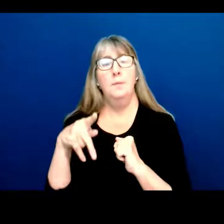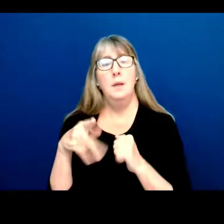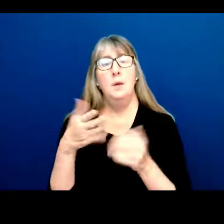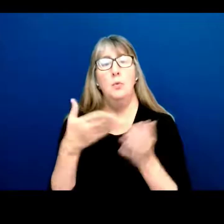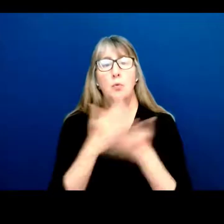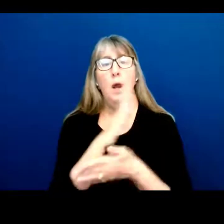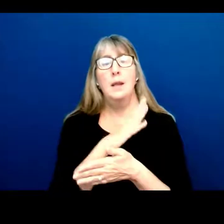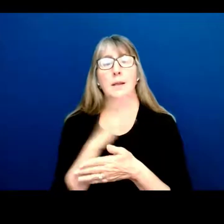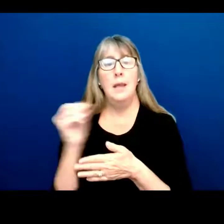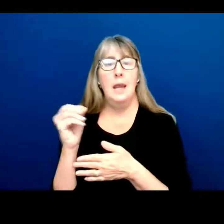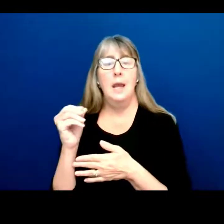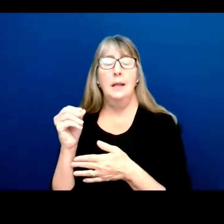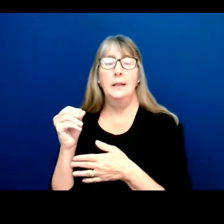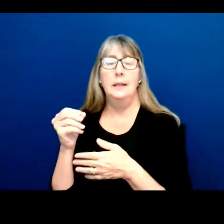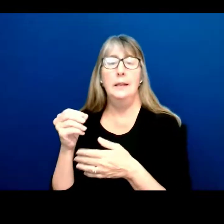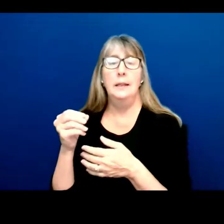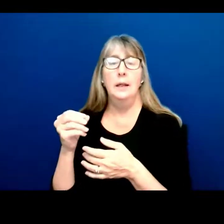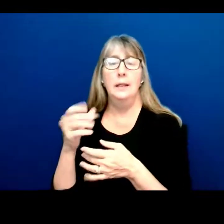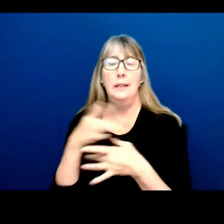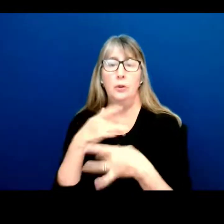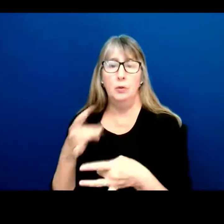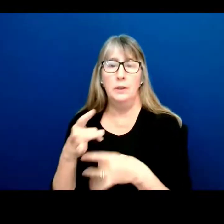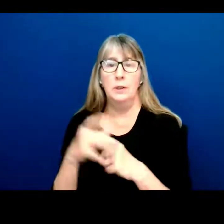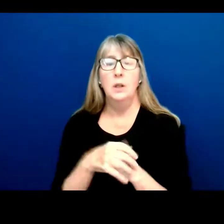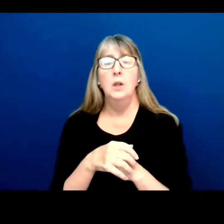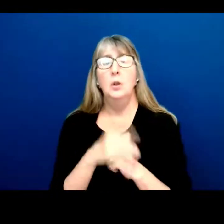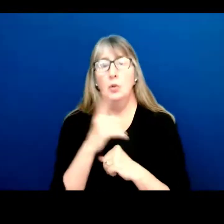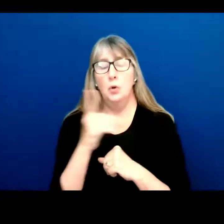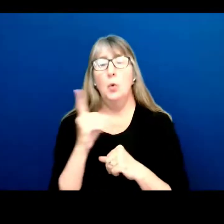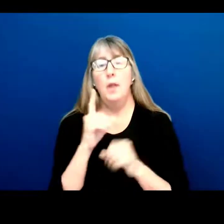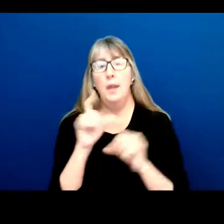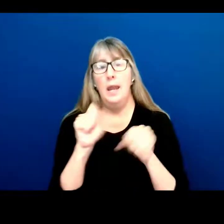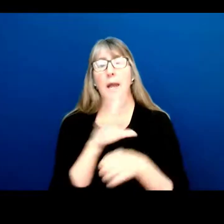So, Institutions could include a $5,000 threshold